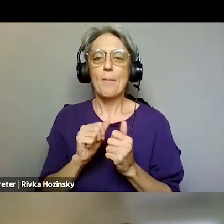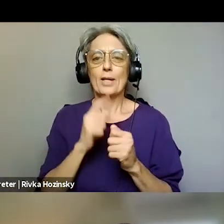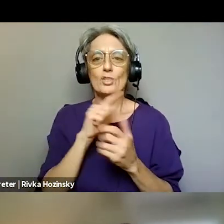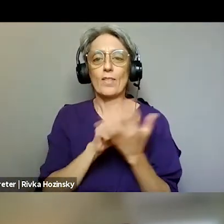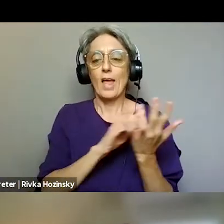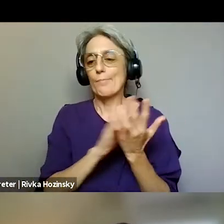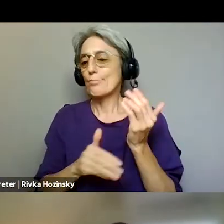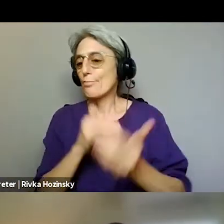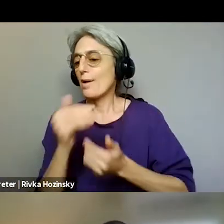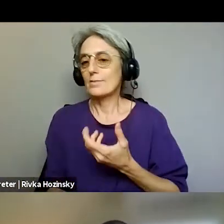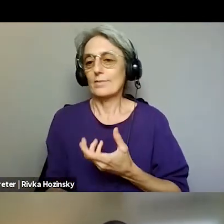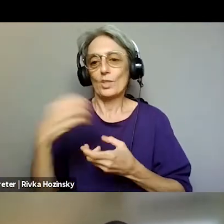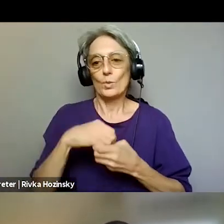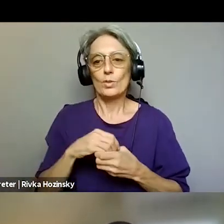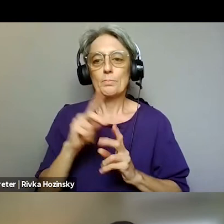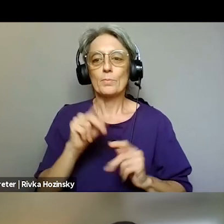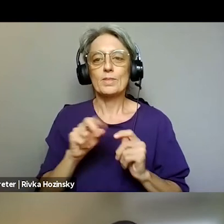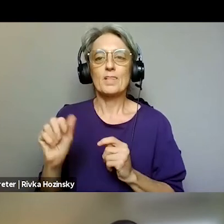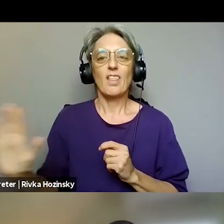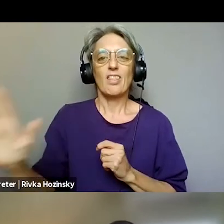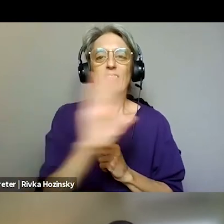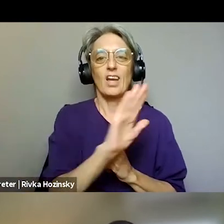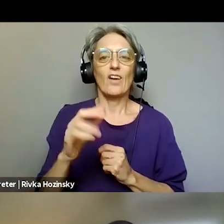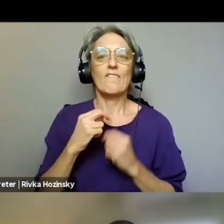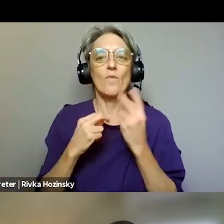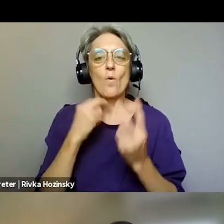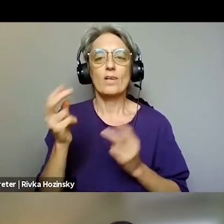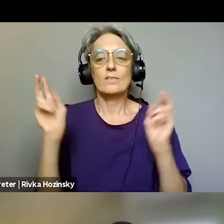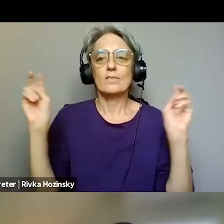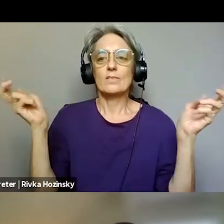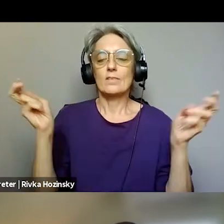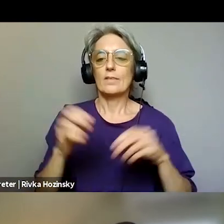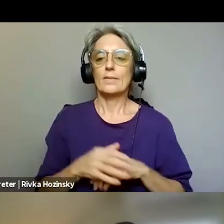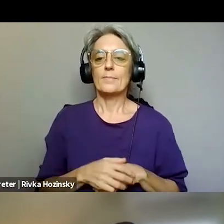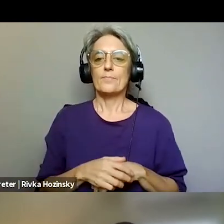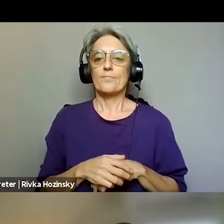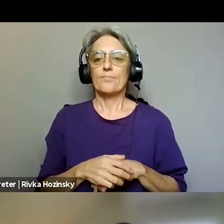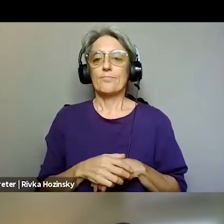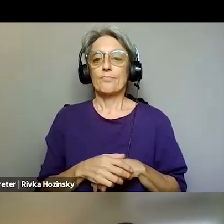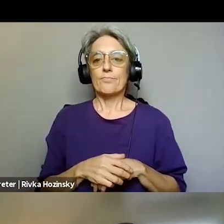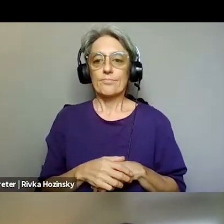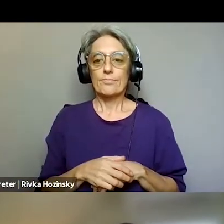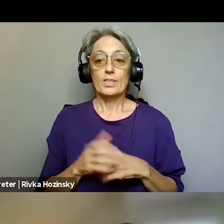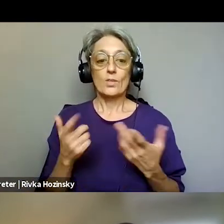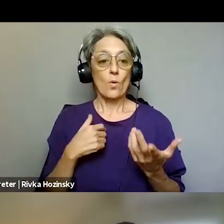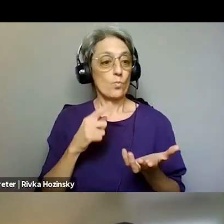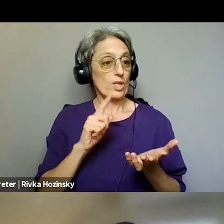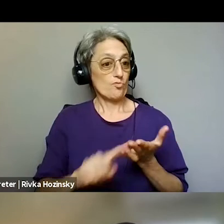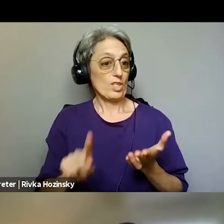and really critical to this is how do we move from developing research that's on behalf of people